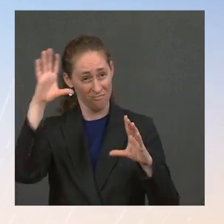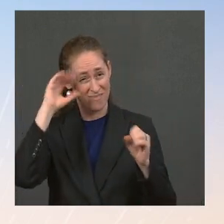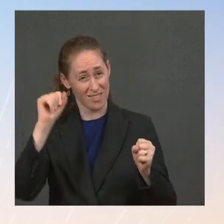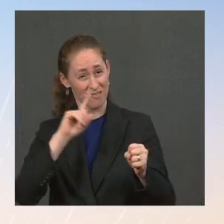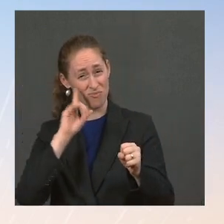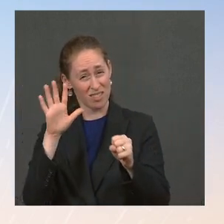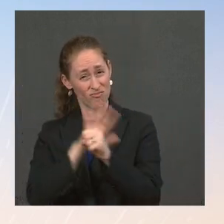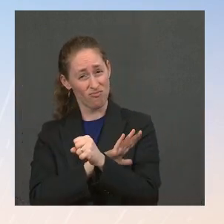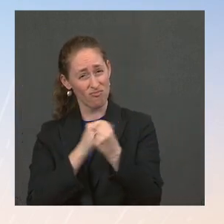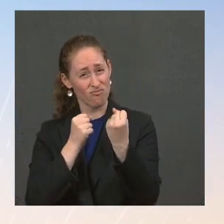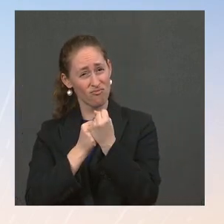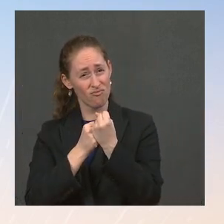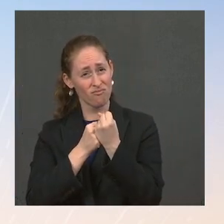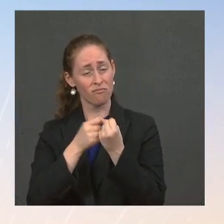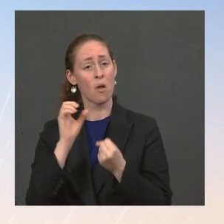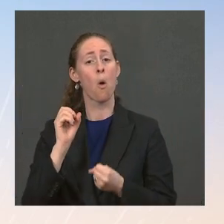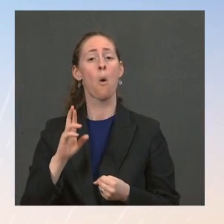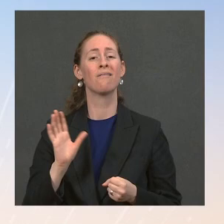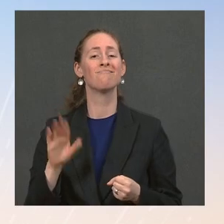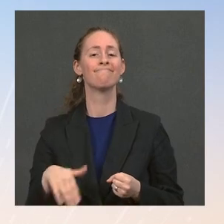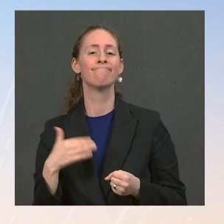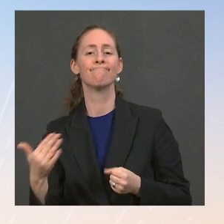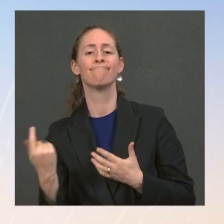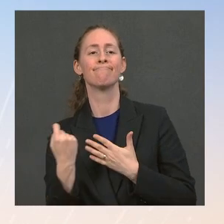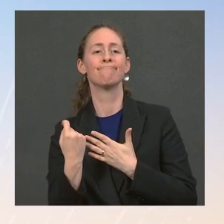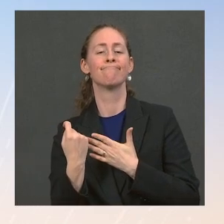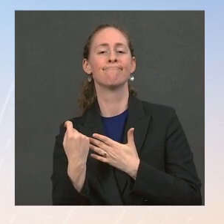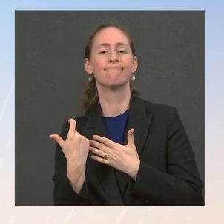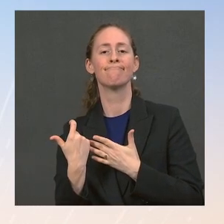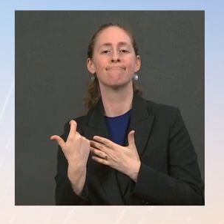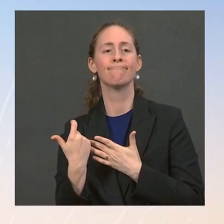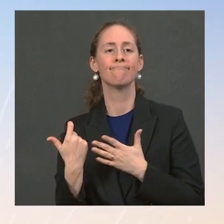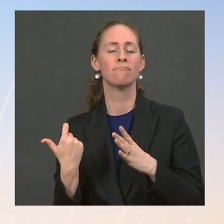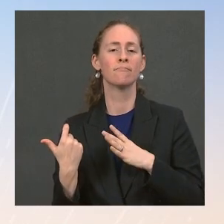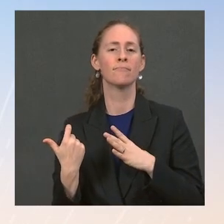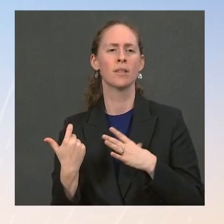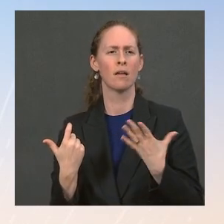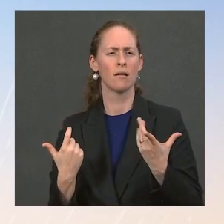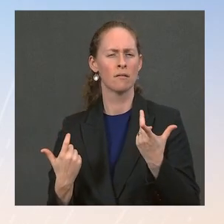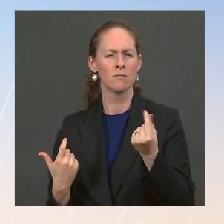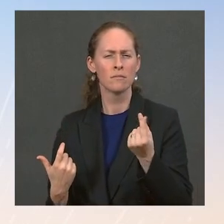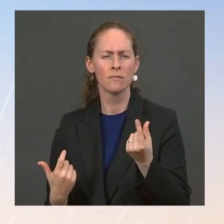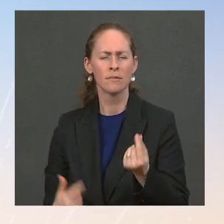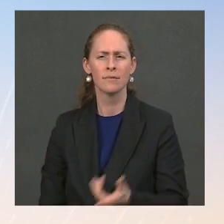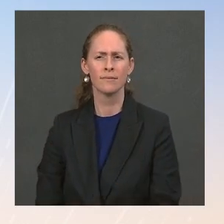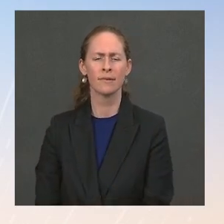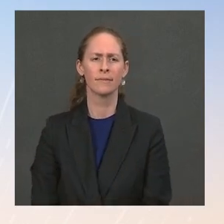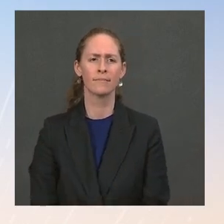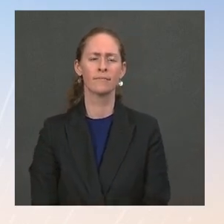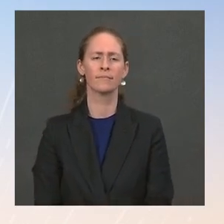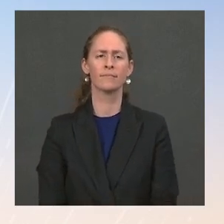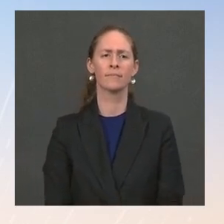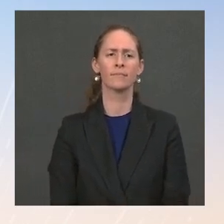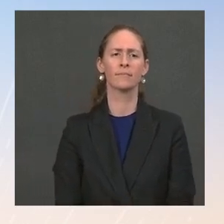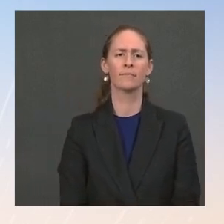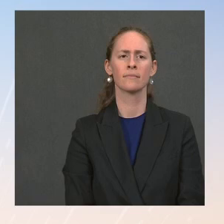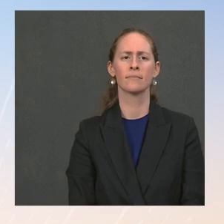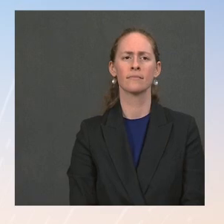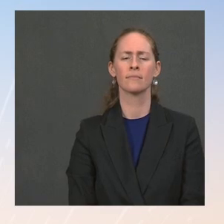the Senate Parliamentarian's ruling on including a pathway to citizenship Ms. Psaki: Well, just so everybody understands the process -- and they may or may -- they very well may,